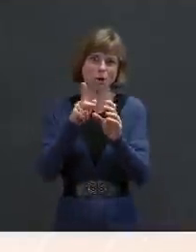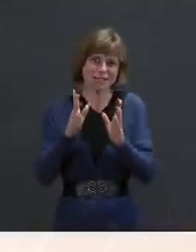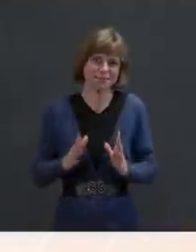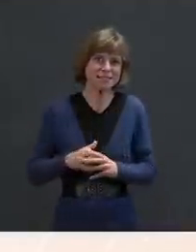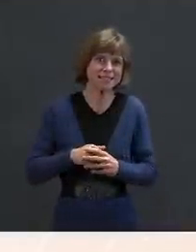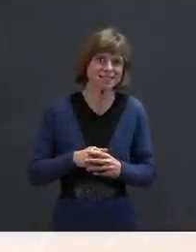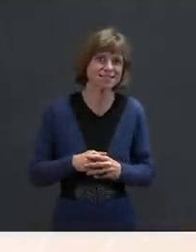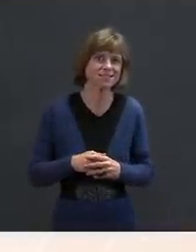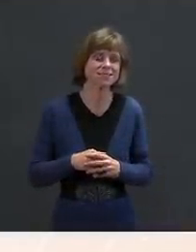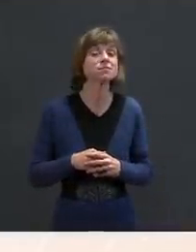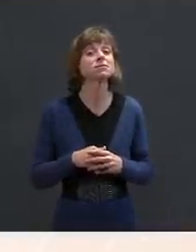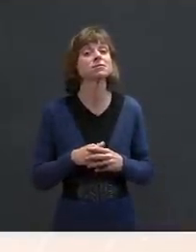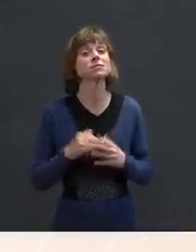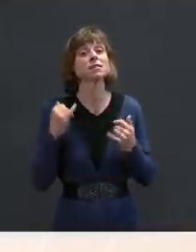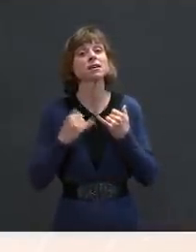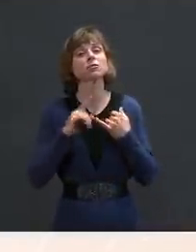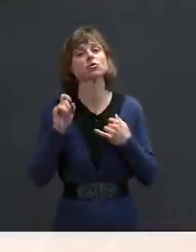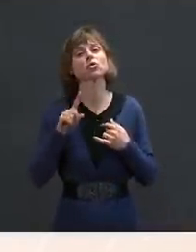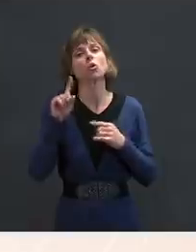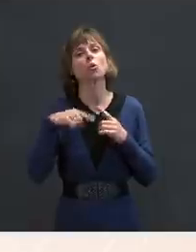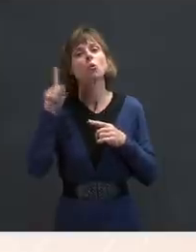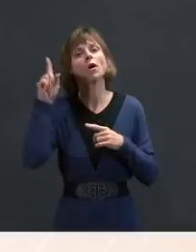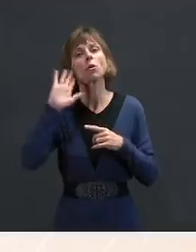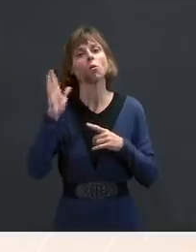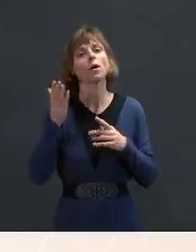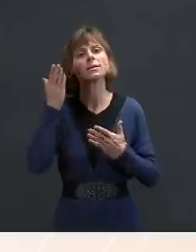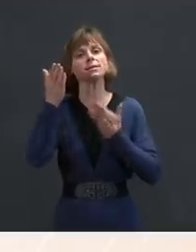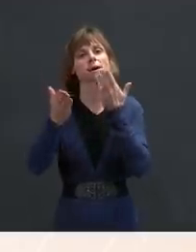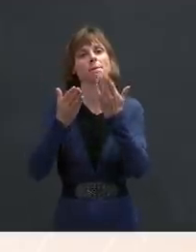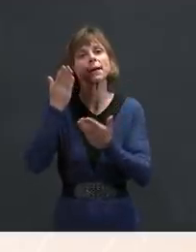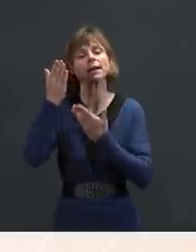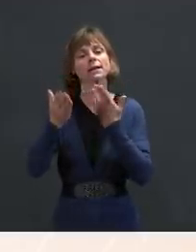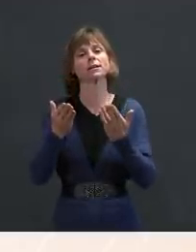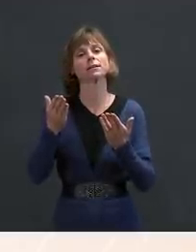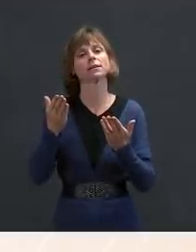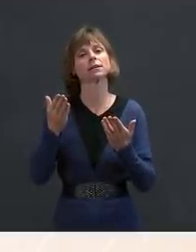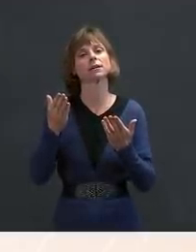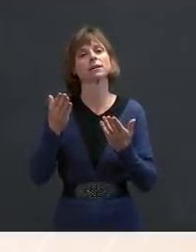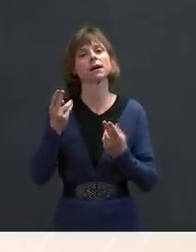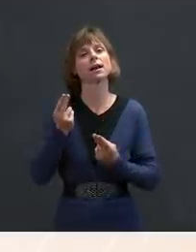When does President Biden plan to begin submitting nominations for judicial vacancies? Ms. Psaki: It's a great question.